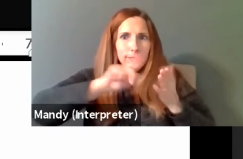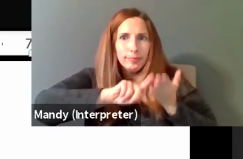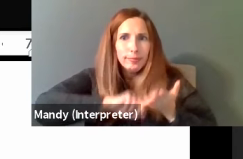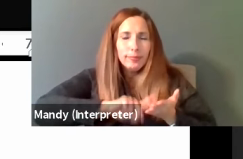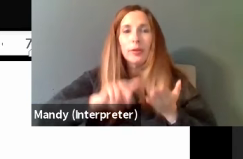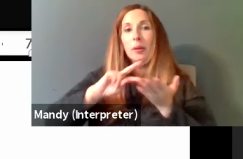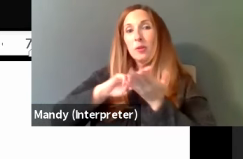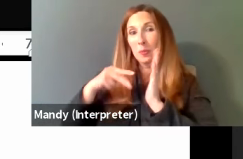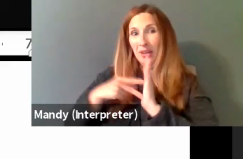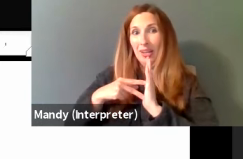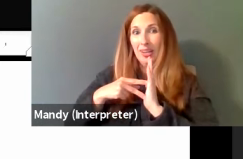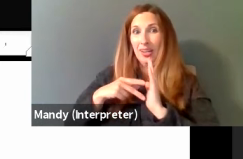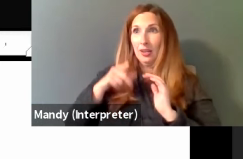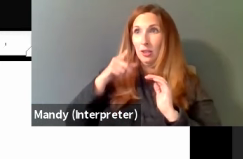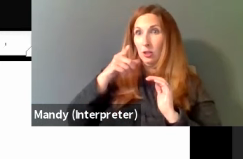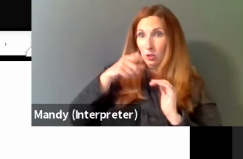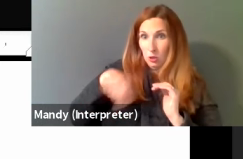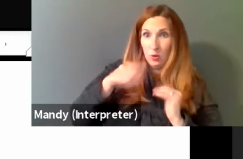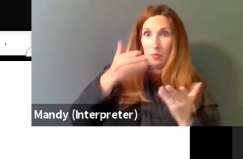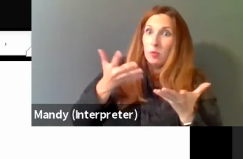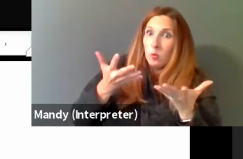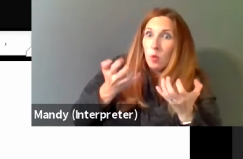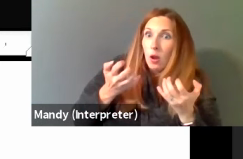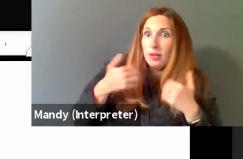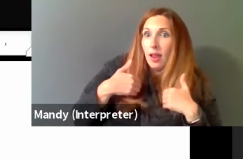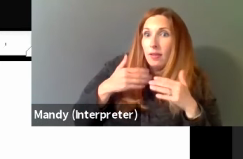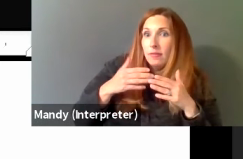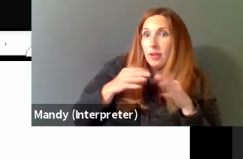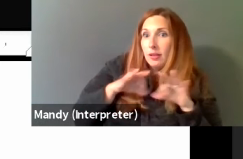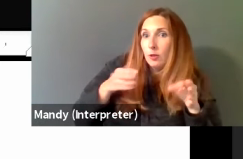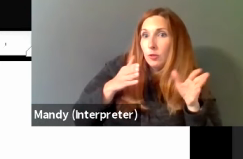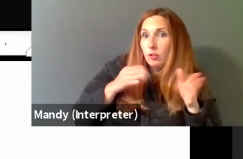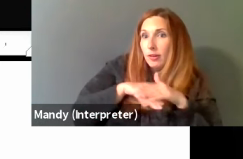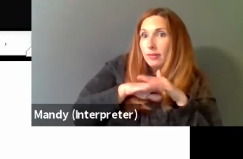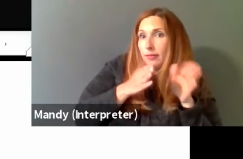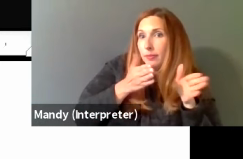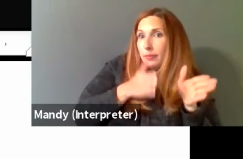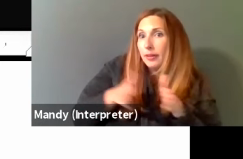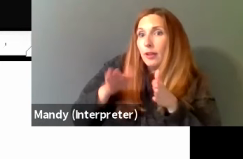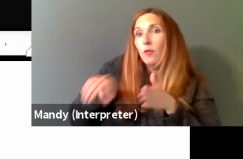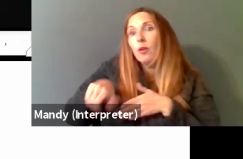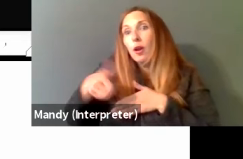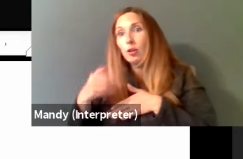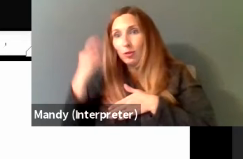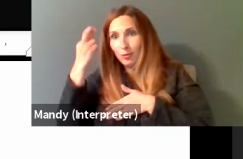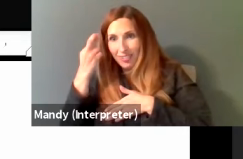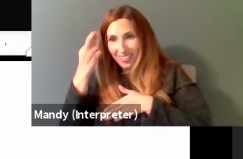of wanting to have a language access plan for other reasons. And they're really good reasons. They're important reasons